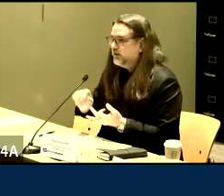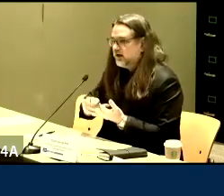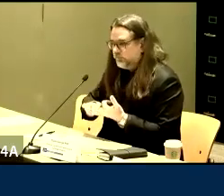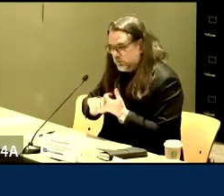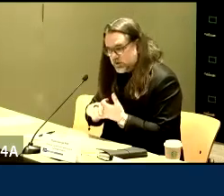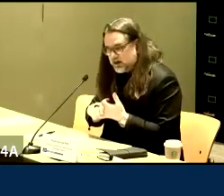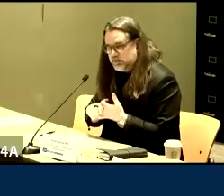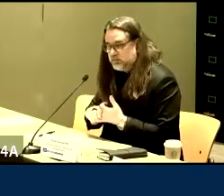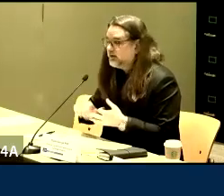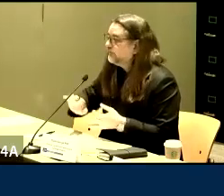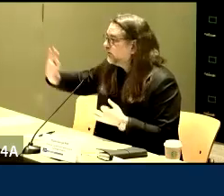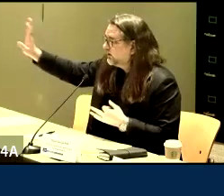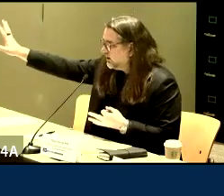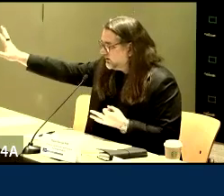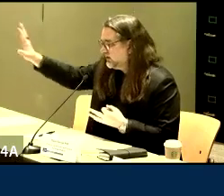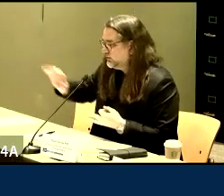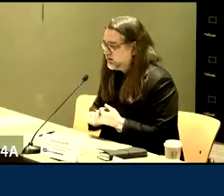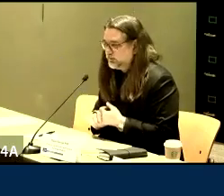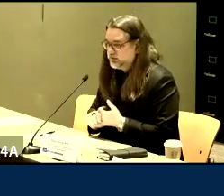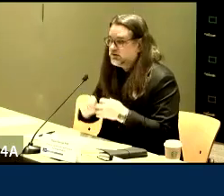We have attracted people that have foregone tenure track positions